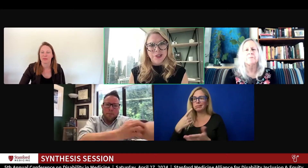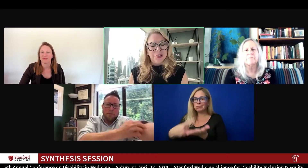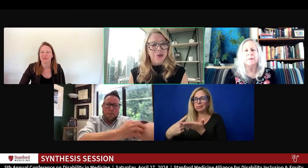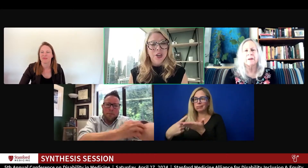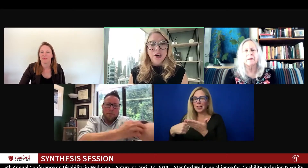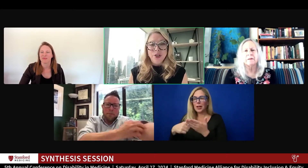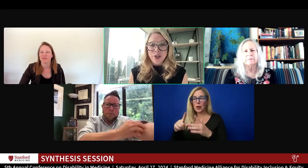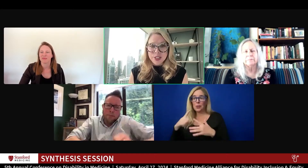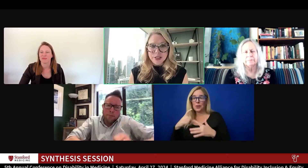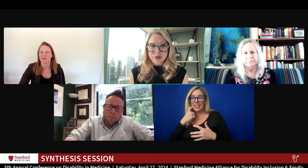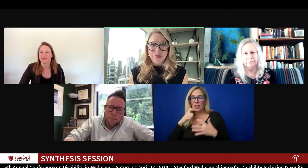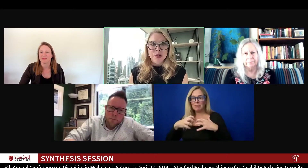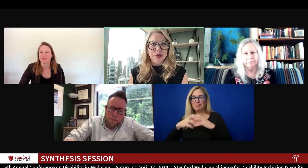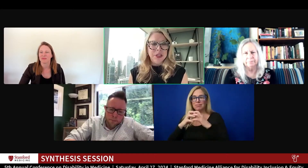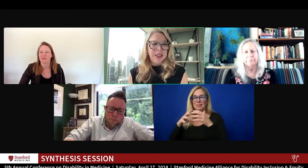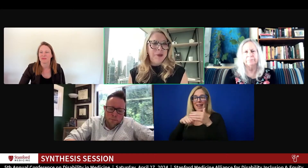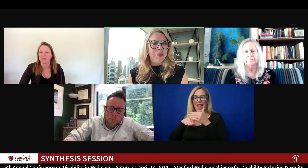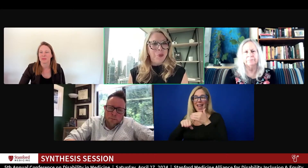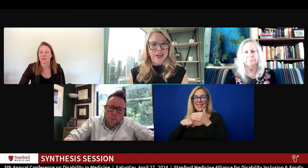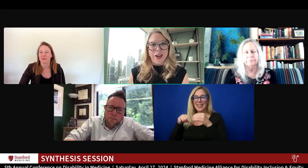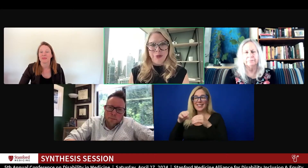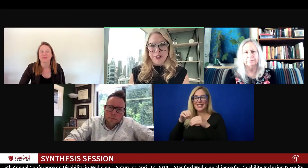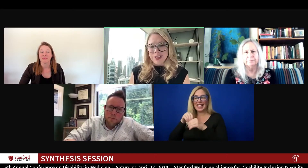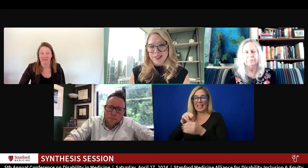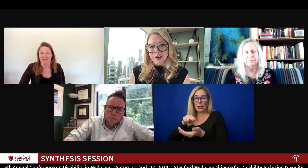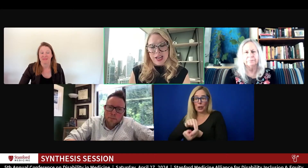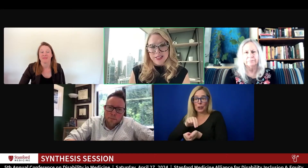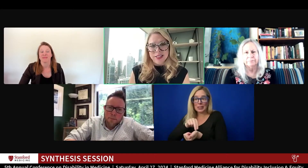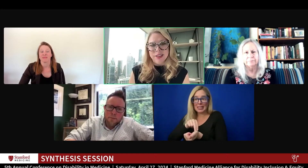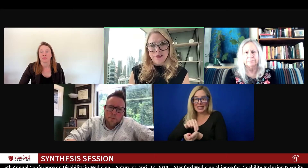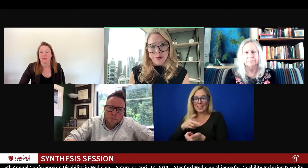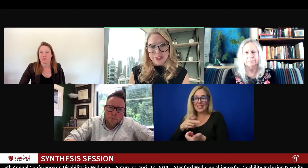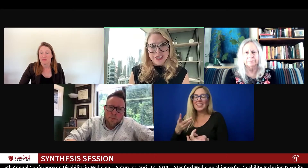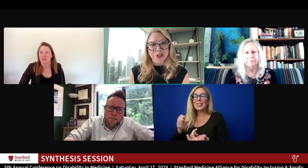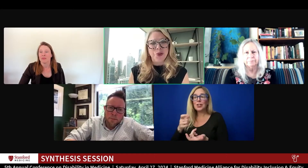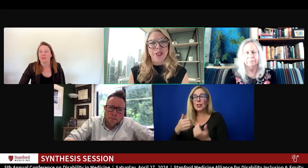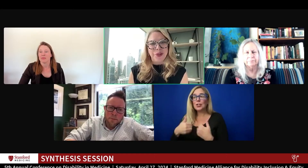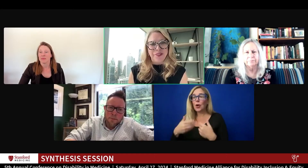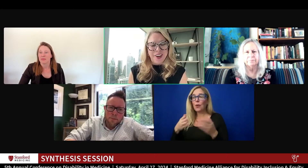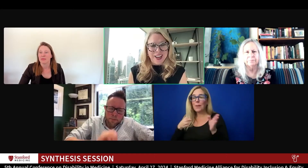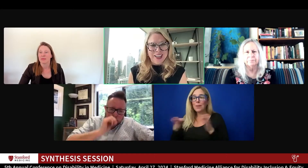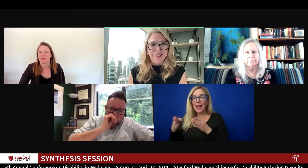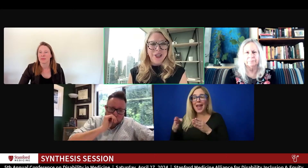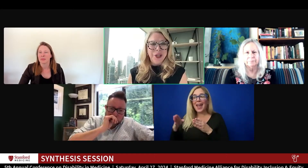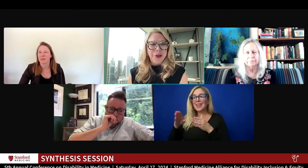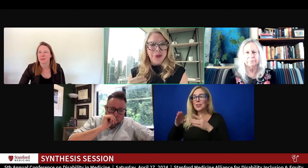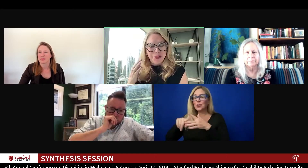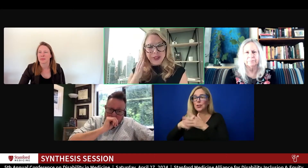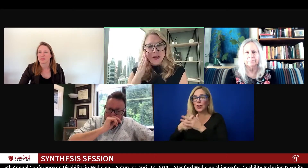So nursing schools, we have a plan to start access and pharmacy in 2025. We're doing